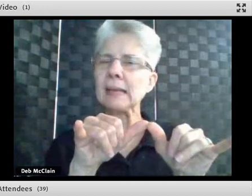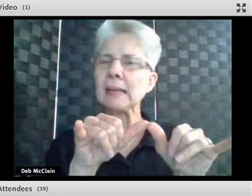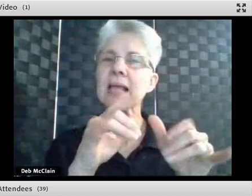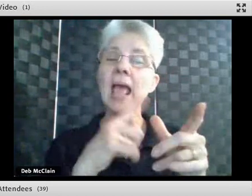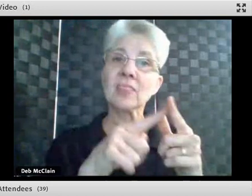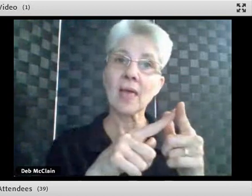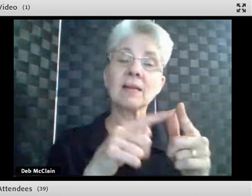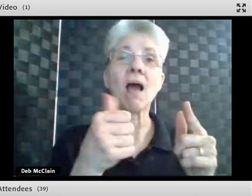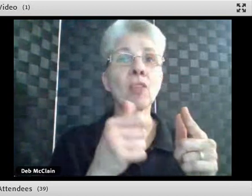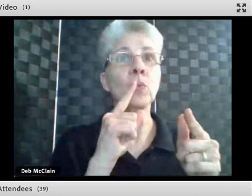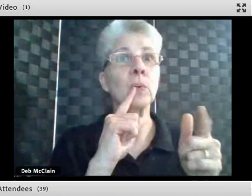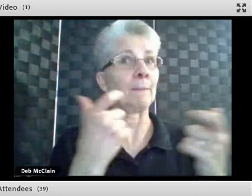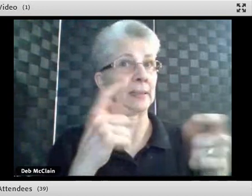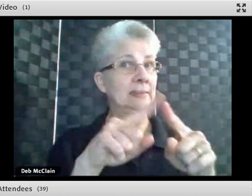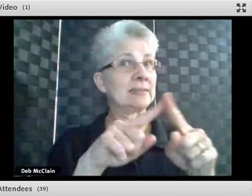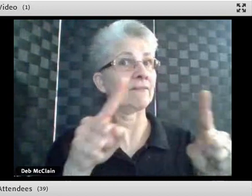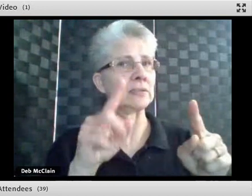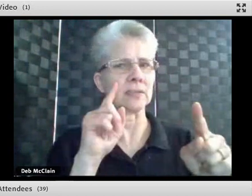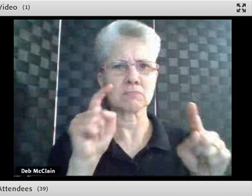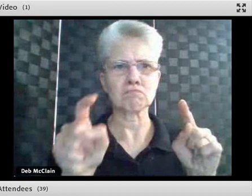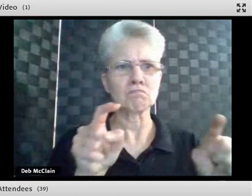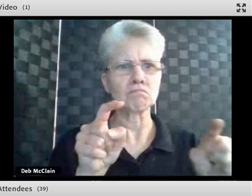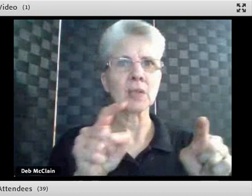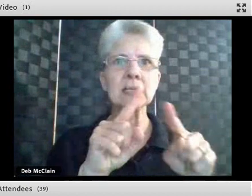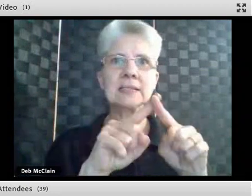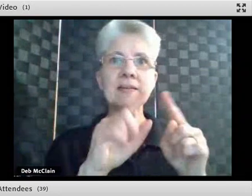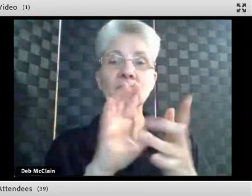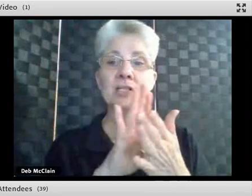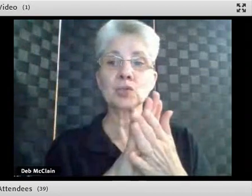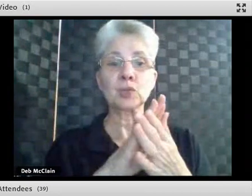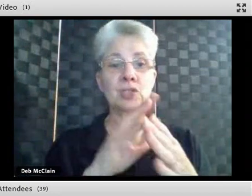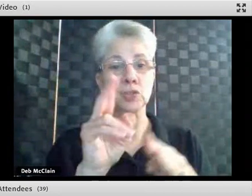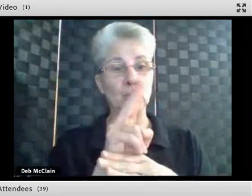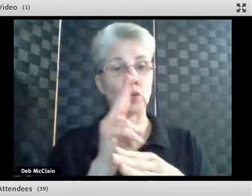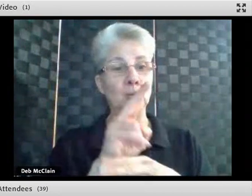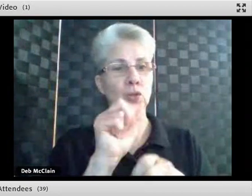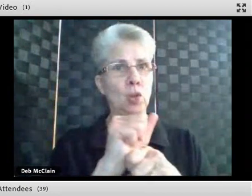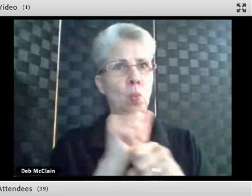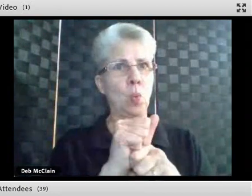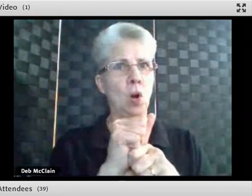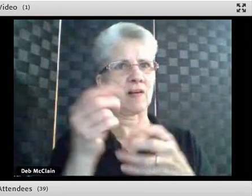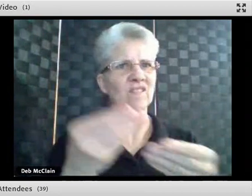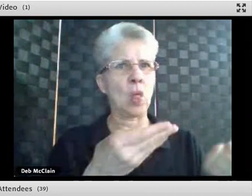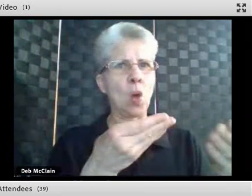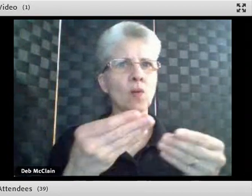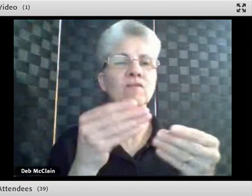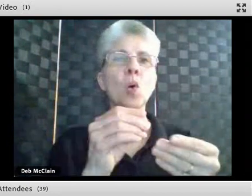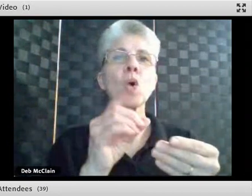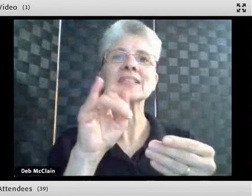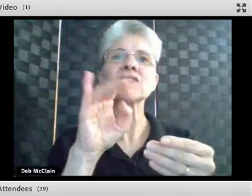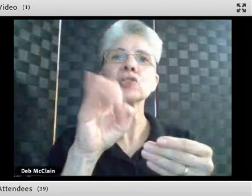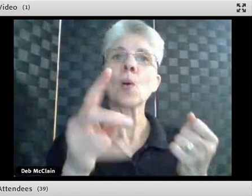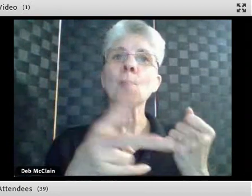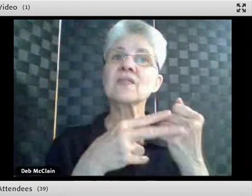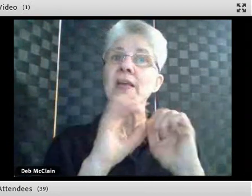and then you'll see some really big differences in how different institutions approach the workflows for digital preservation.